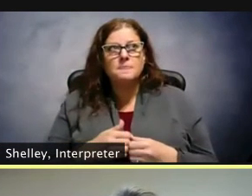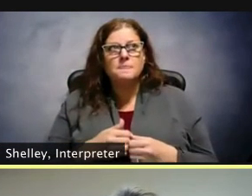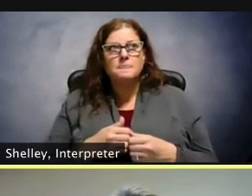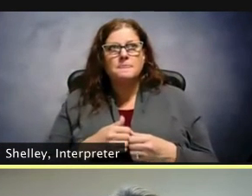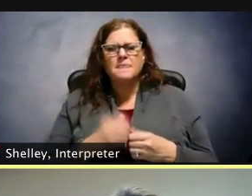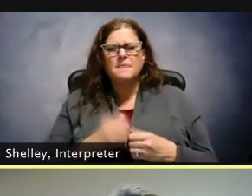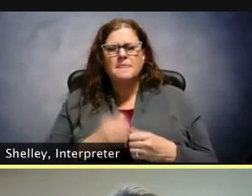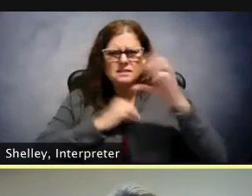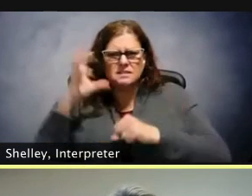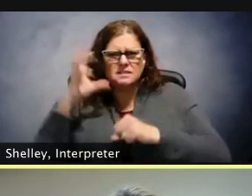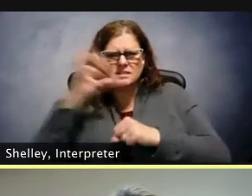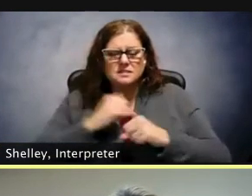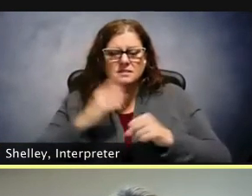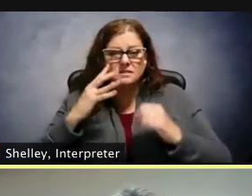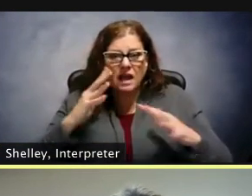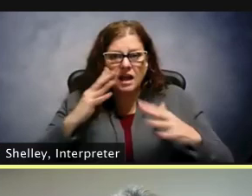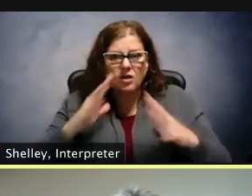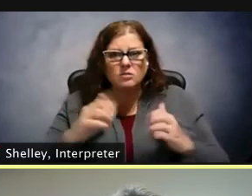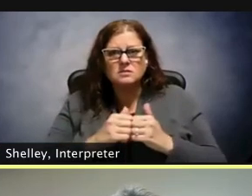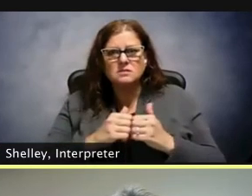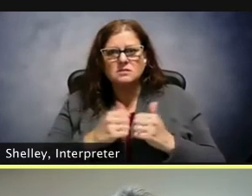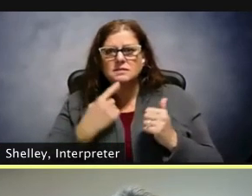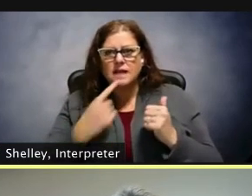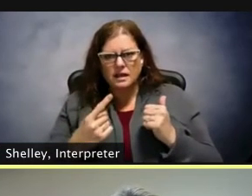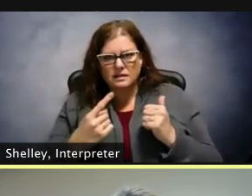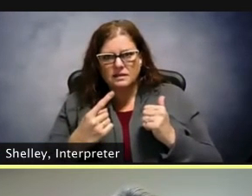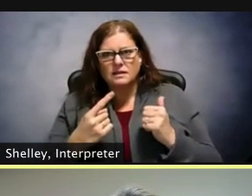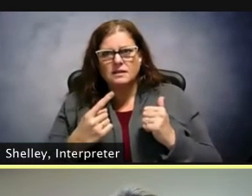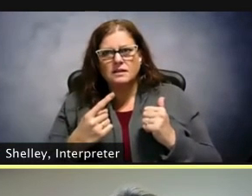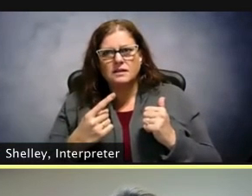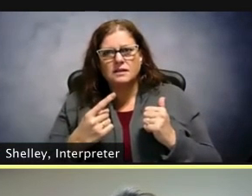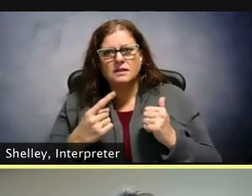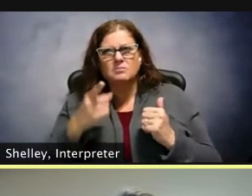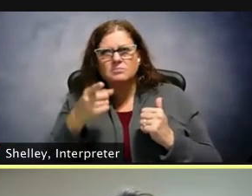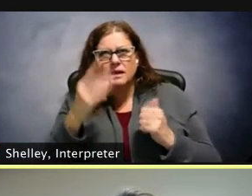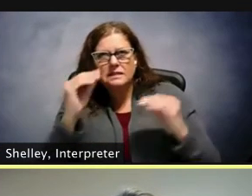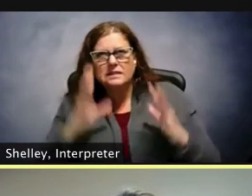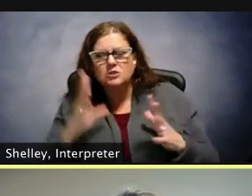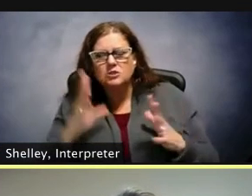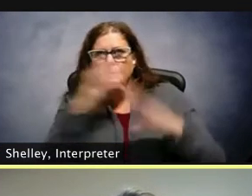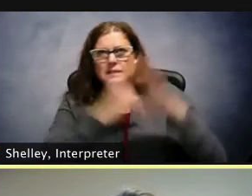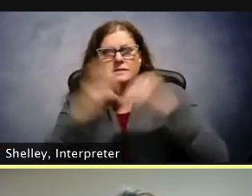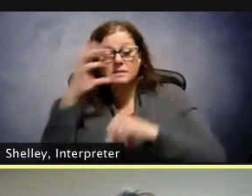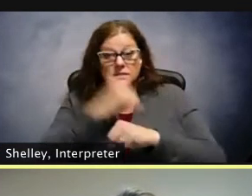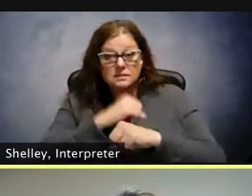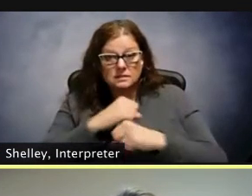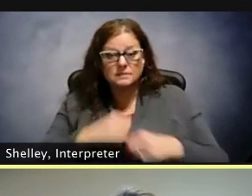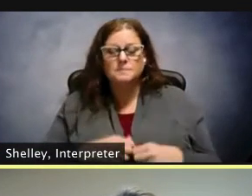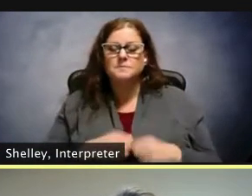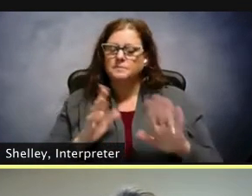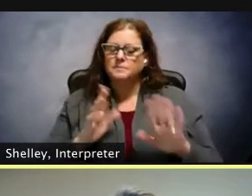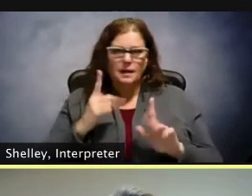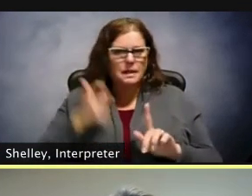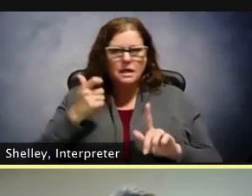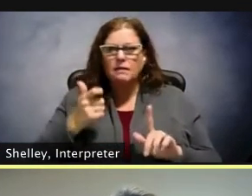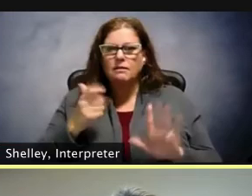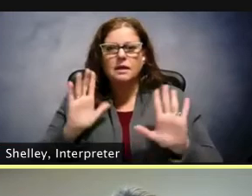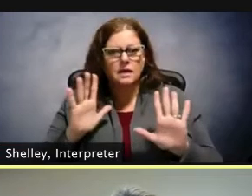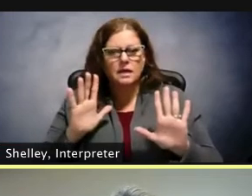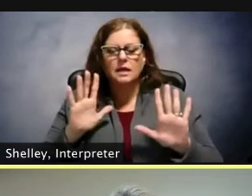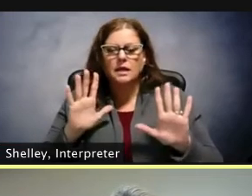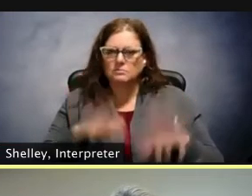the sounds that would be said by the teacher. And we immediately had a conference with the teacher.